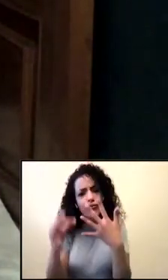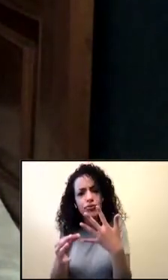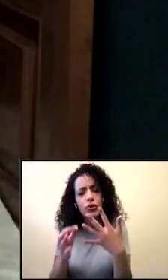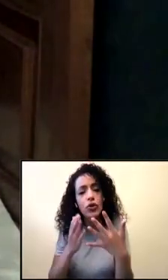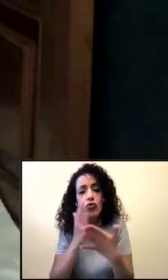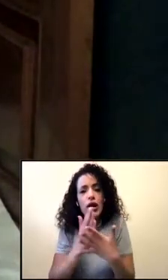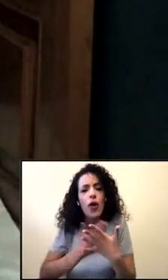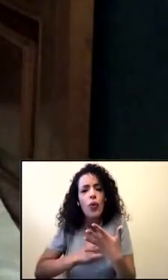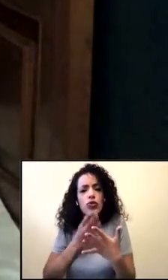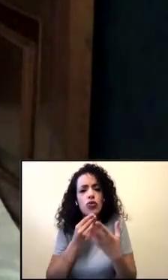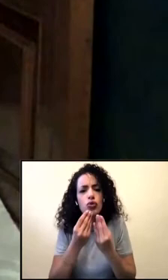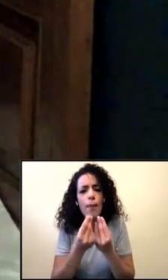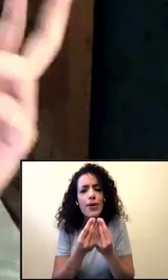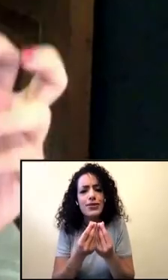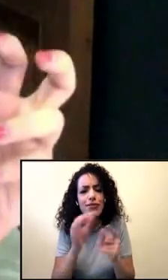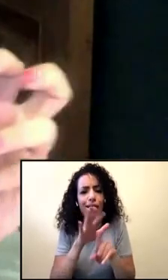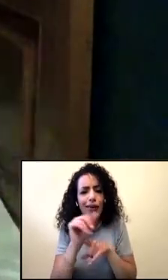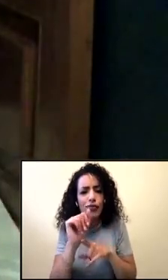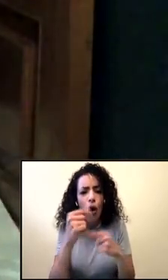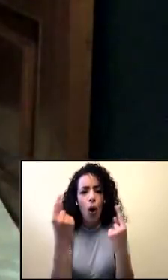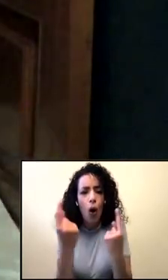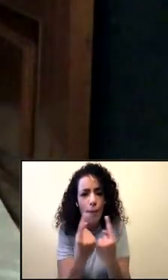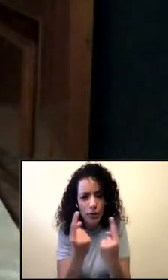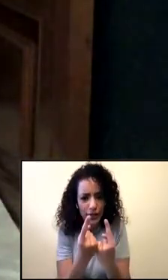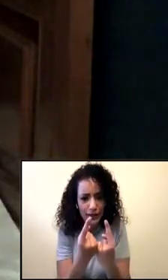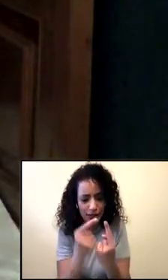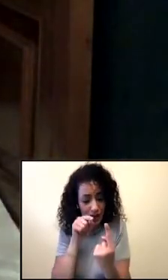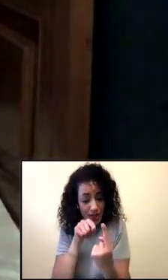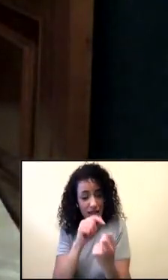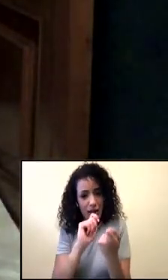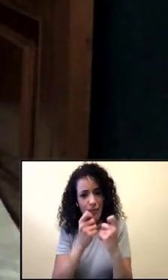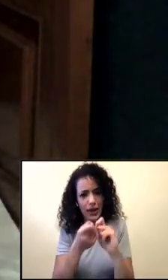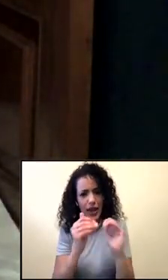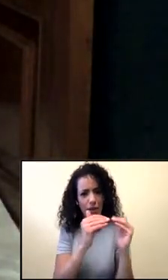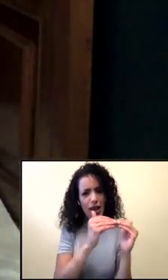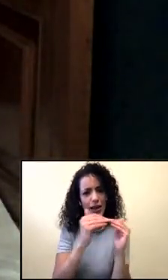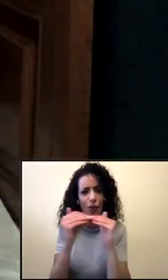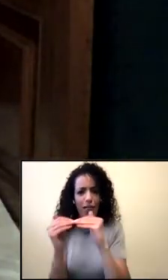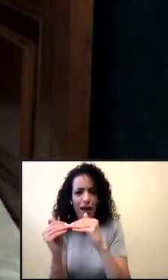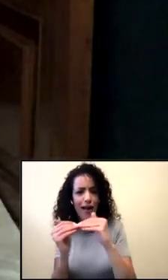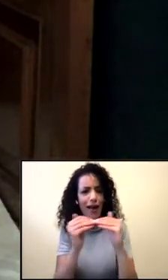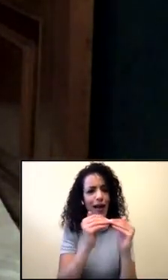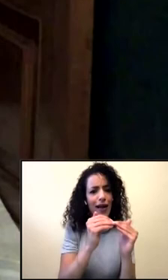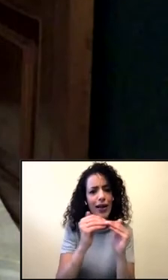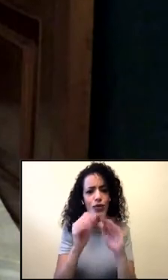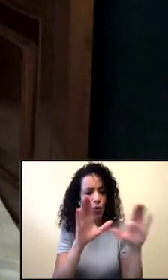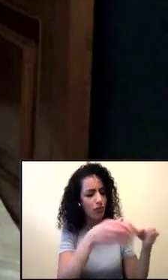through objects they became equalizers in a way. I would speak to partition witnesses